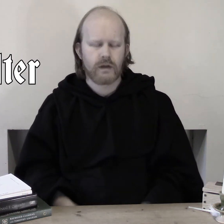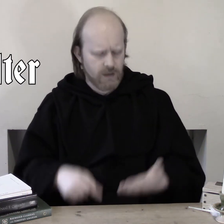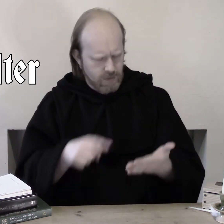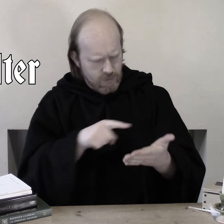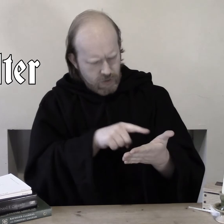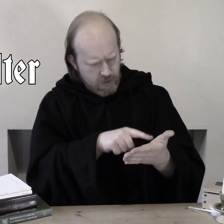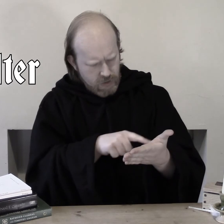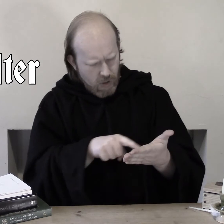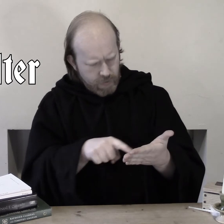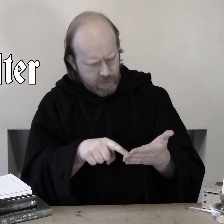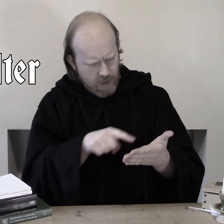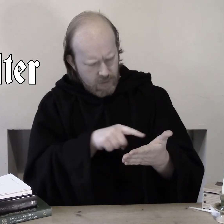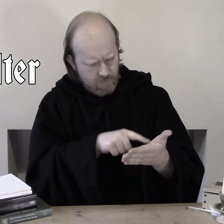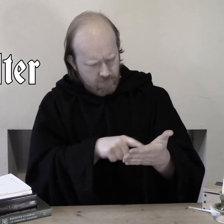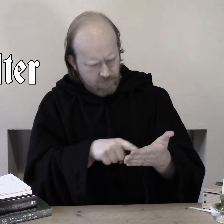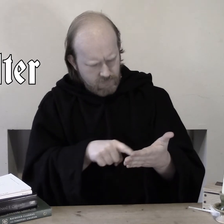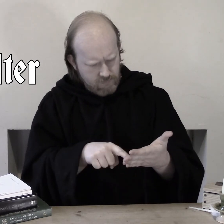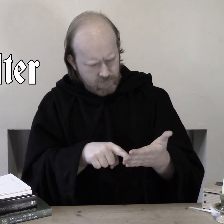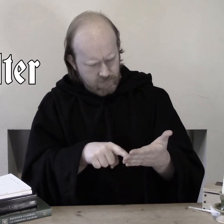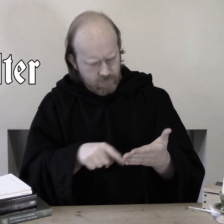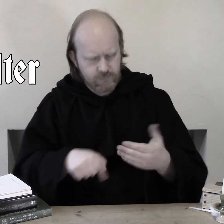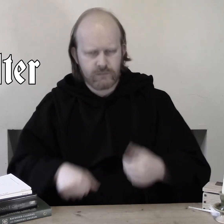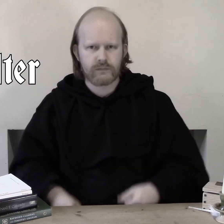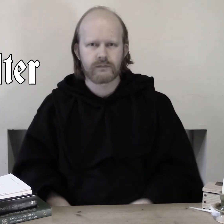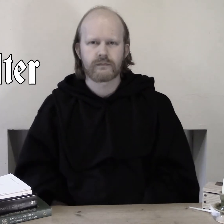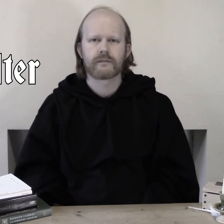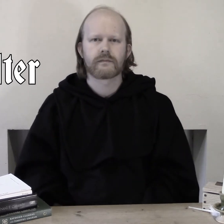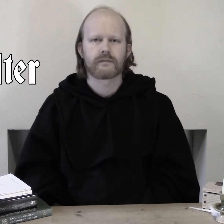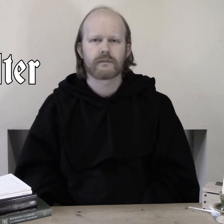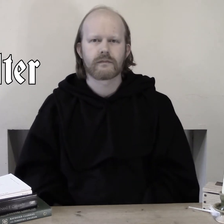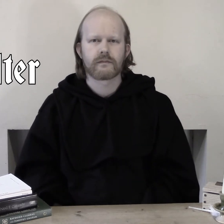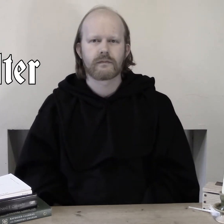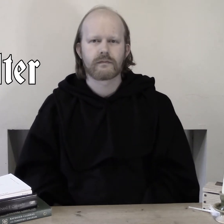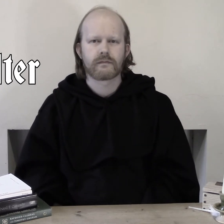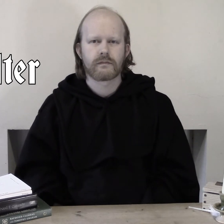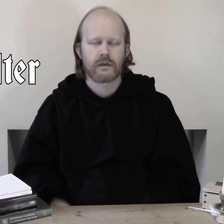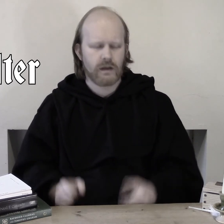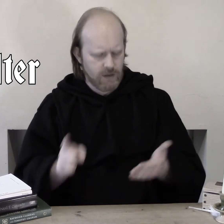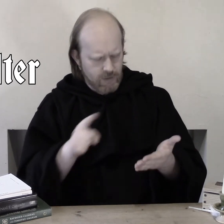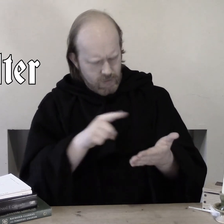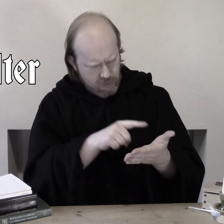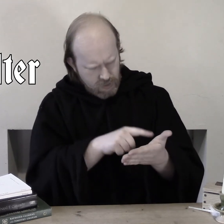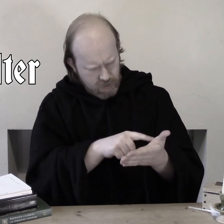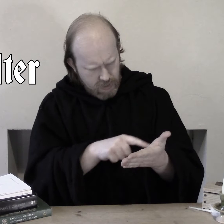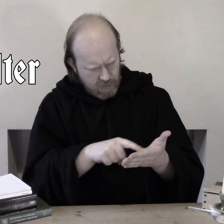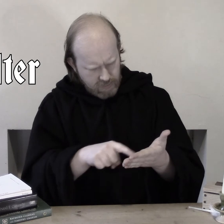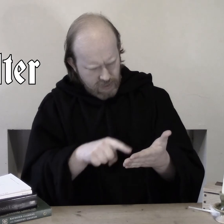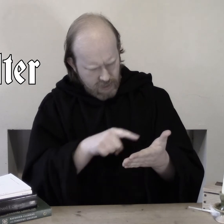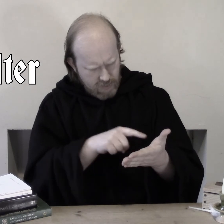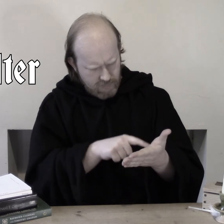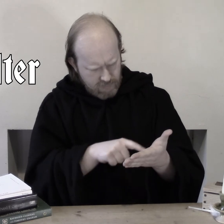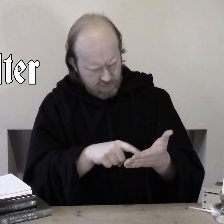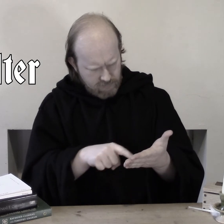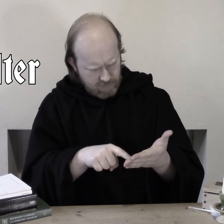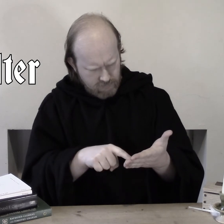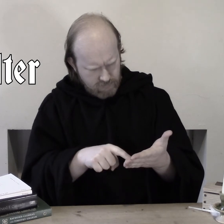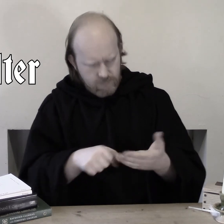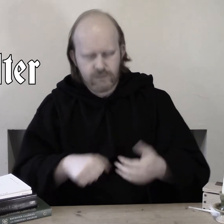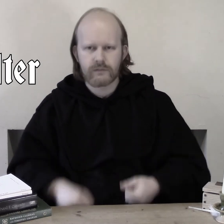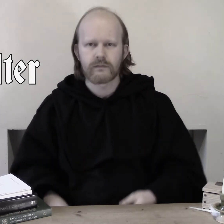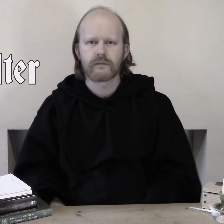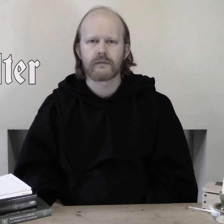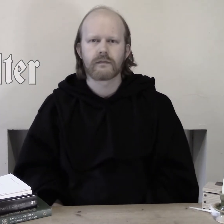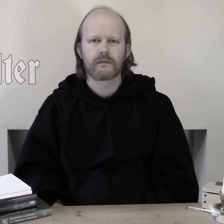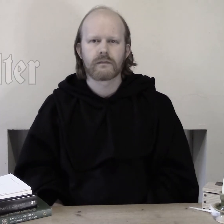For a Psalter, the description is to stroke your left hand with your right finger, as though you are paying great attention.